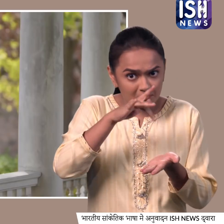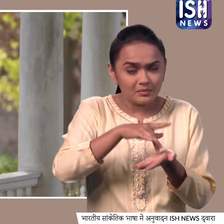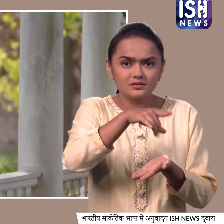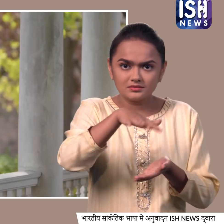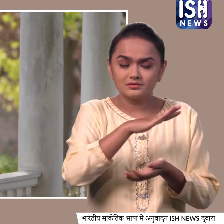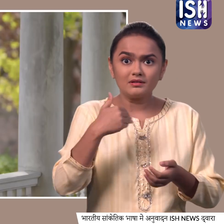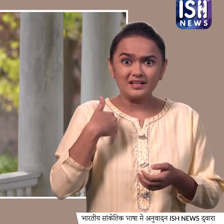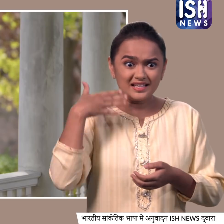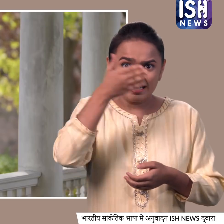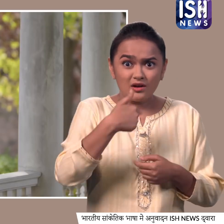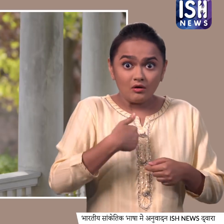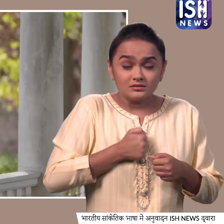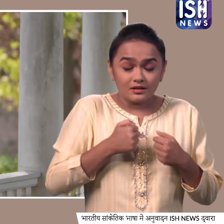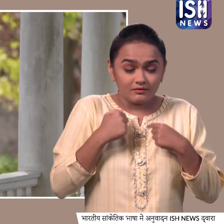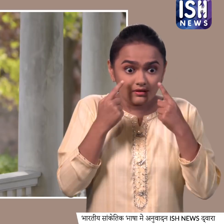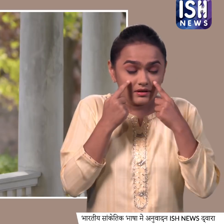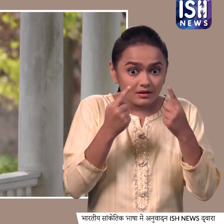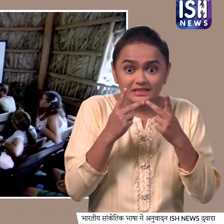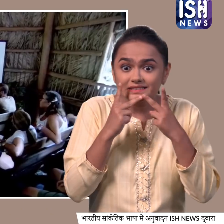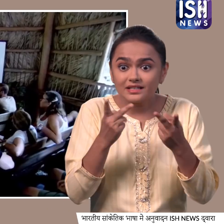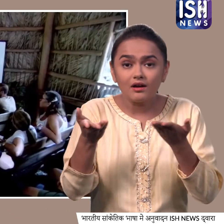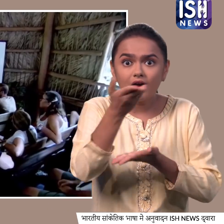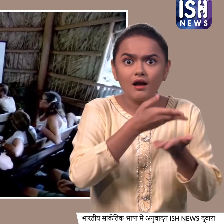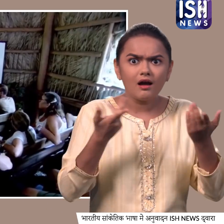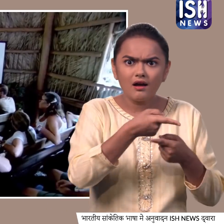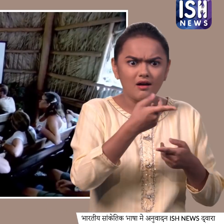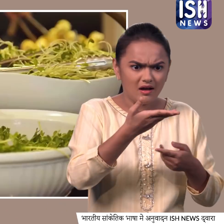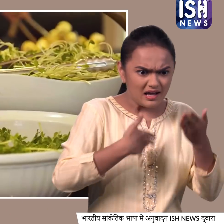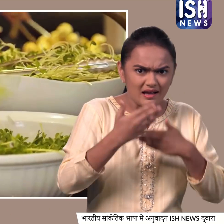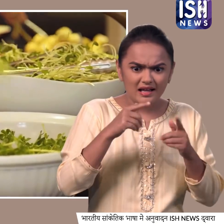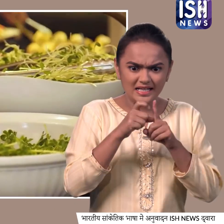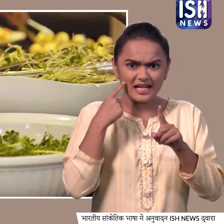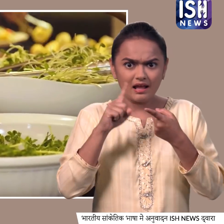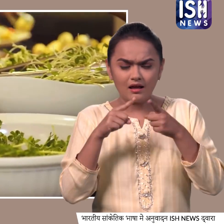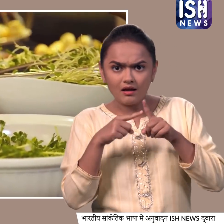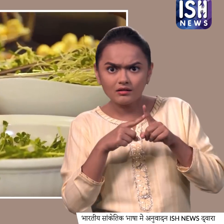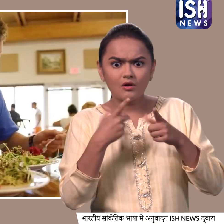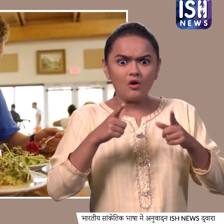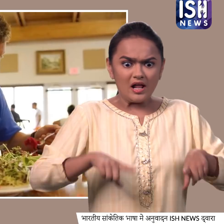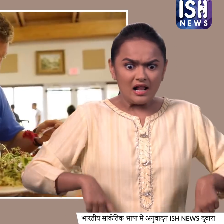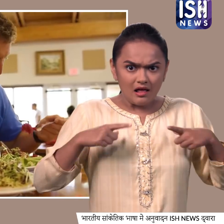Here, I observed with my own eyes how by changing their diet and lifestyle,